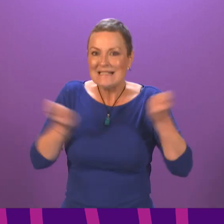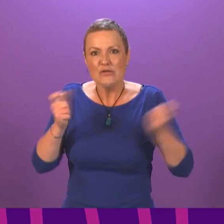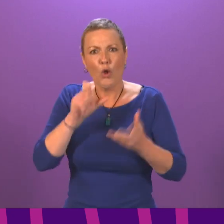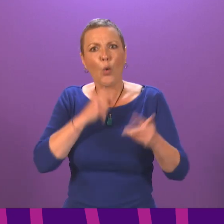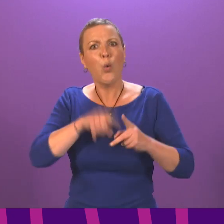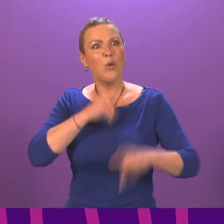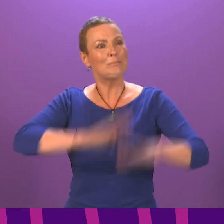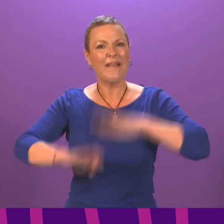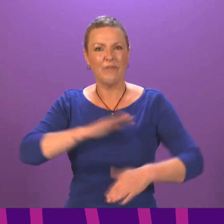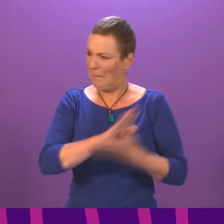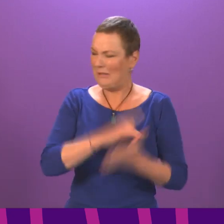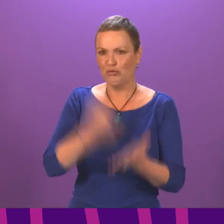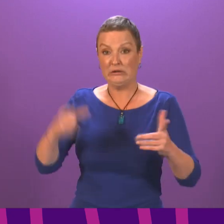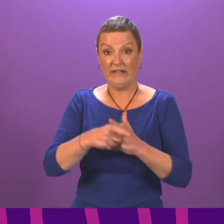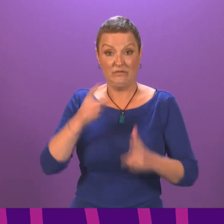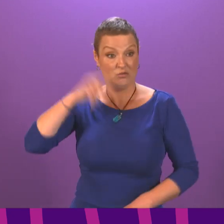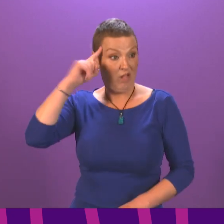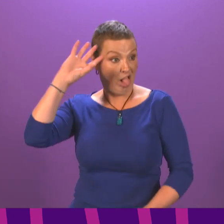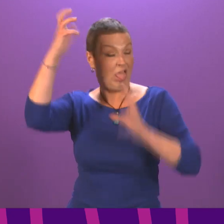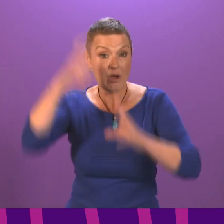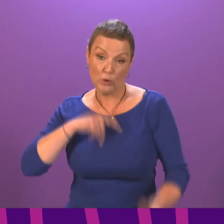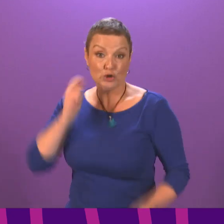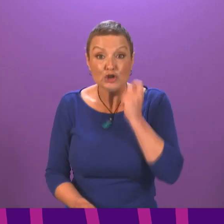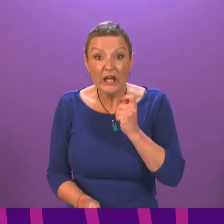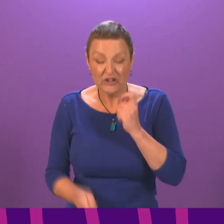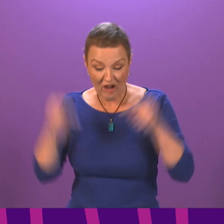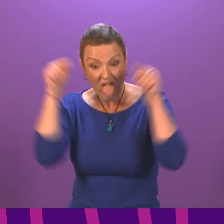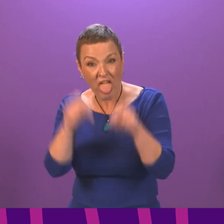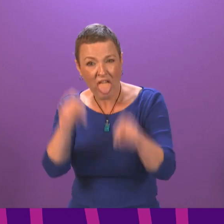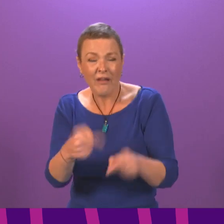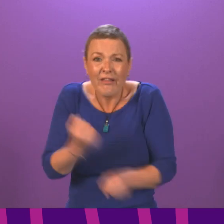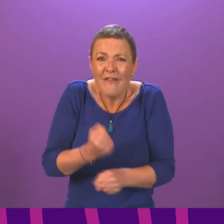position would go full circle and the line of attack on the Government would be something completely different.